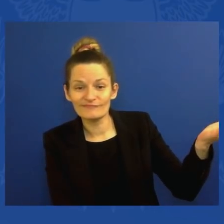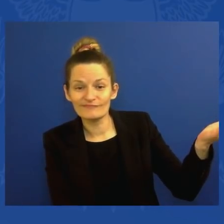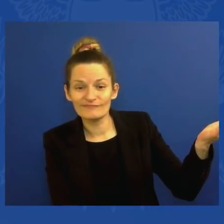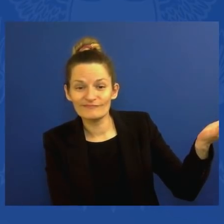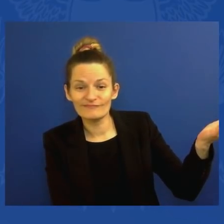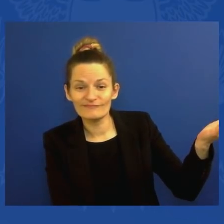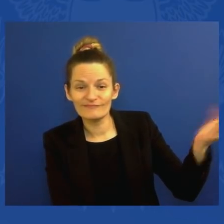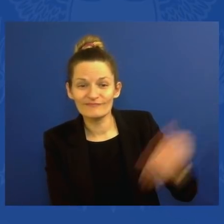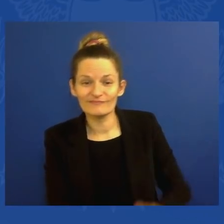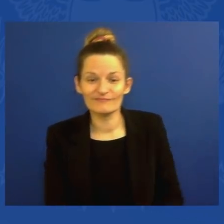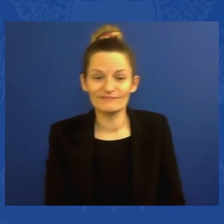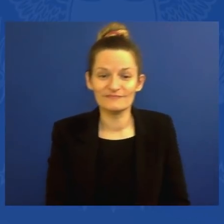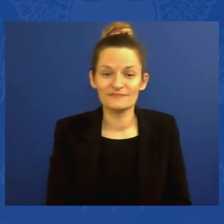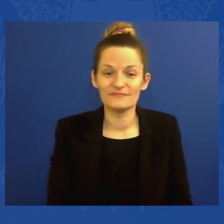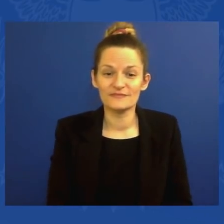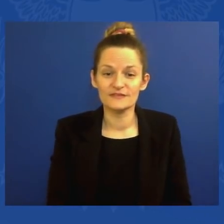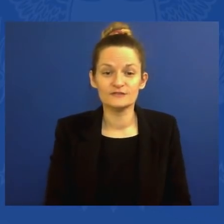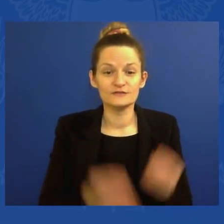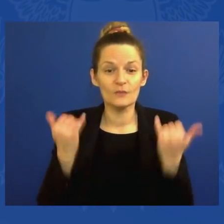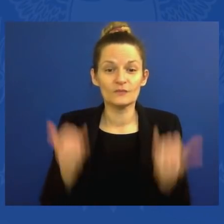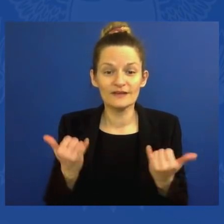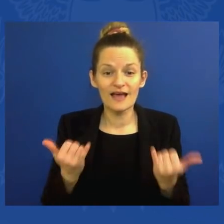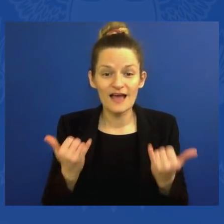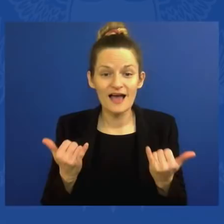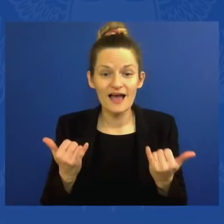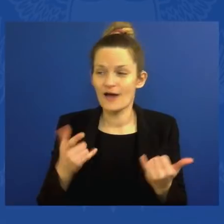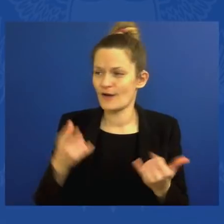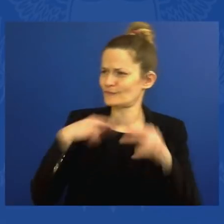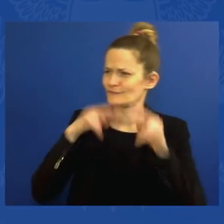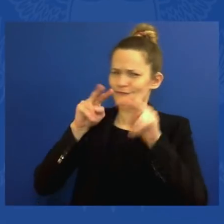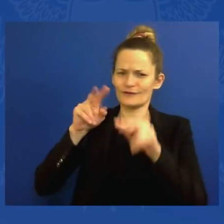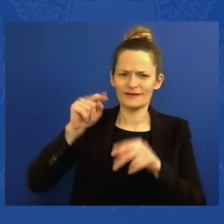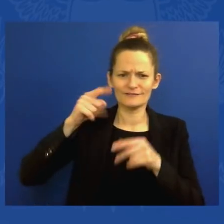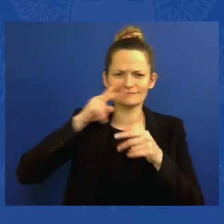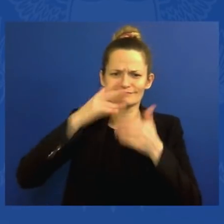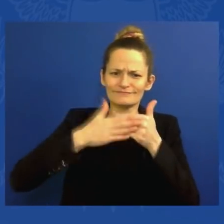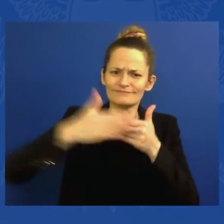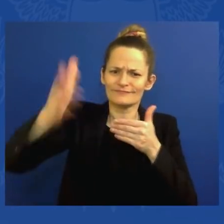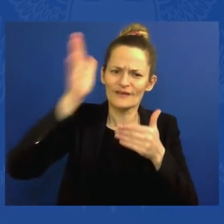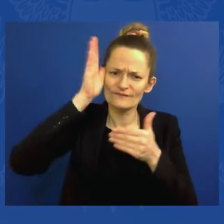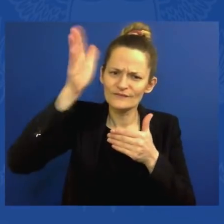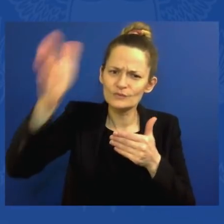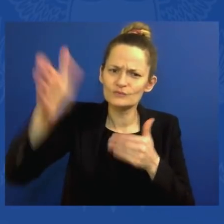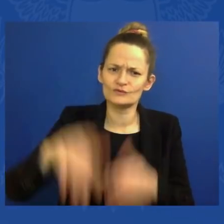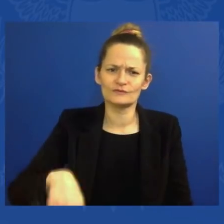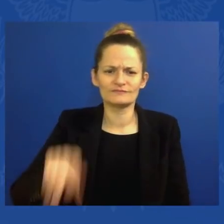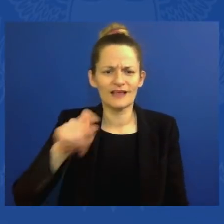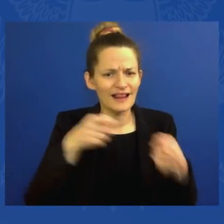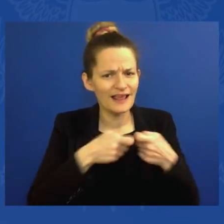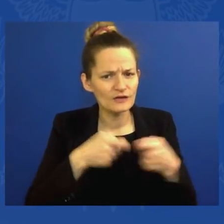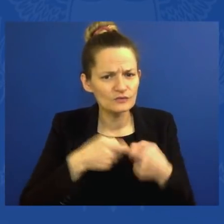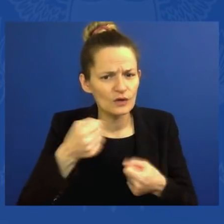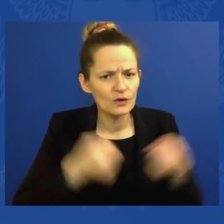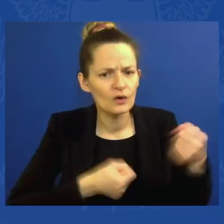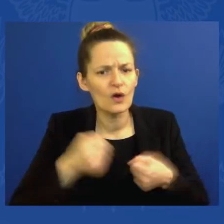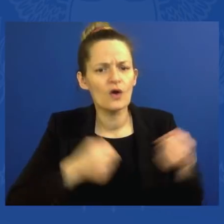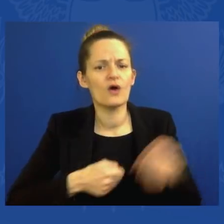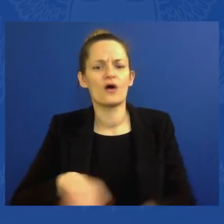for the future, from the iconic companies like Ford, GM -- new electric vehicle production; Tesla --